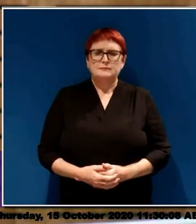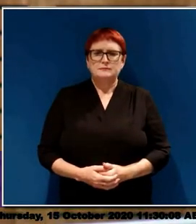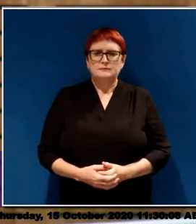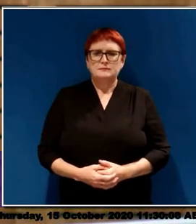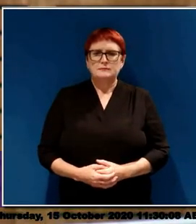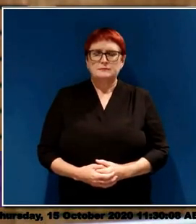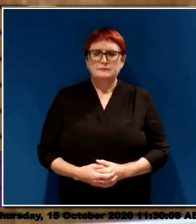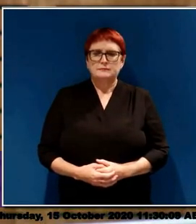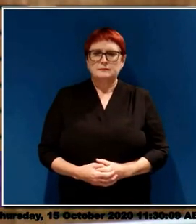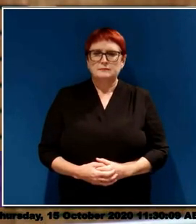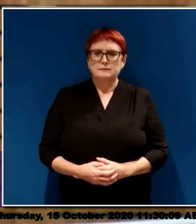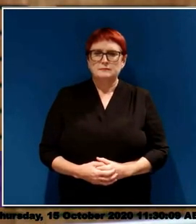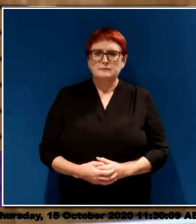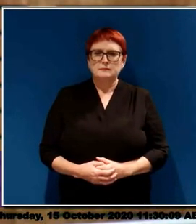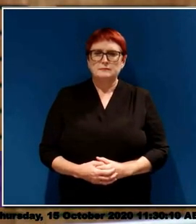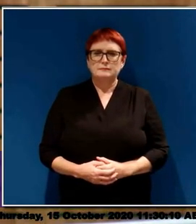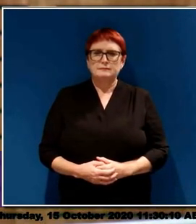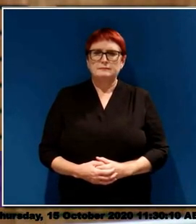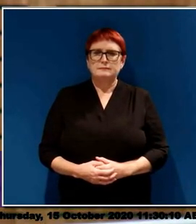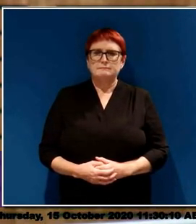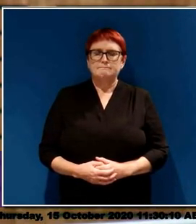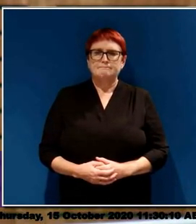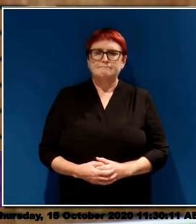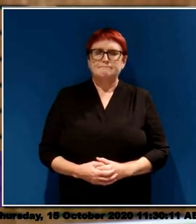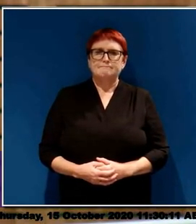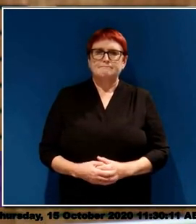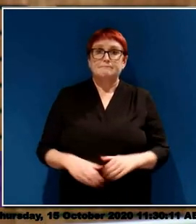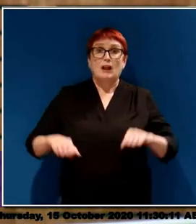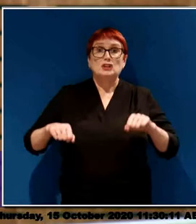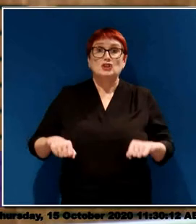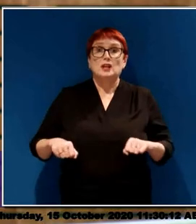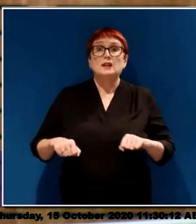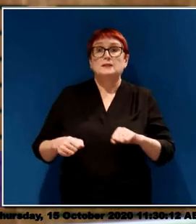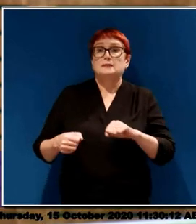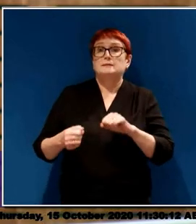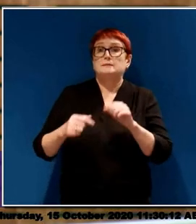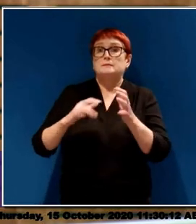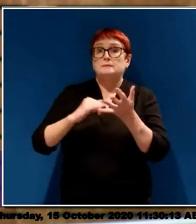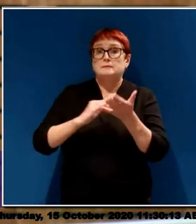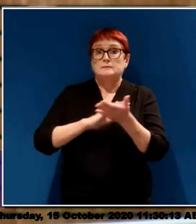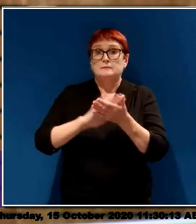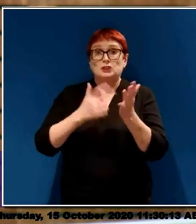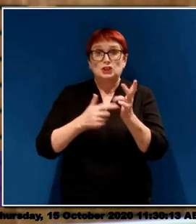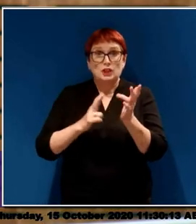Sharon and Alex, as you've just heard, the Commissioners want to thank